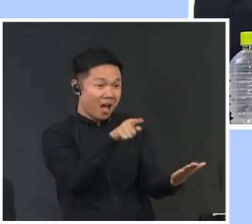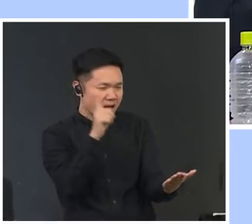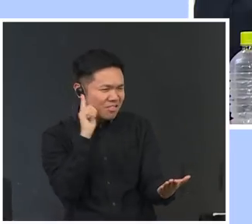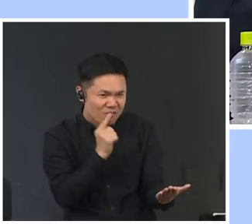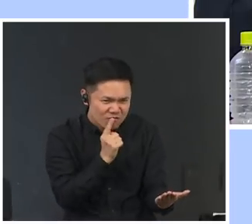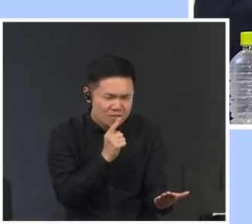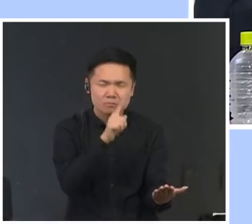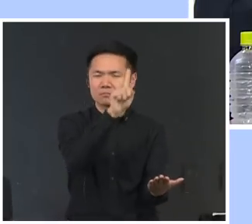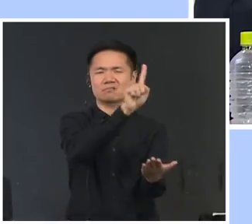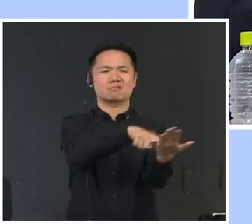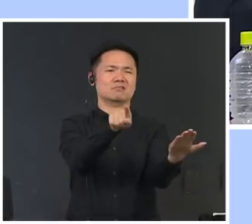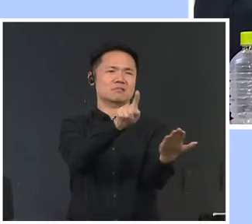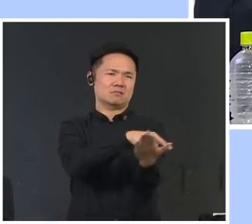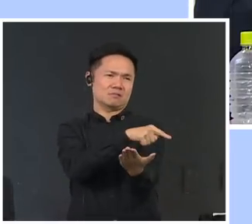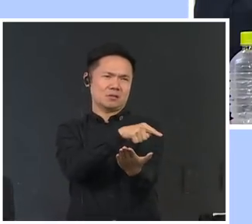times that we could not imagine, even